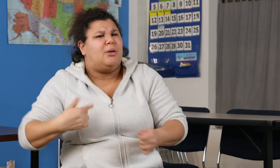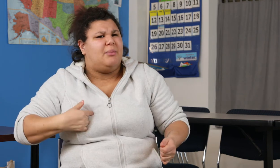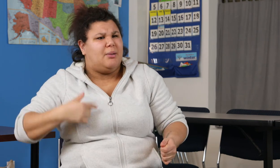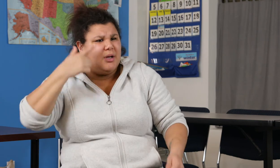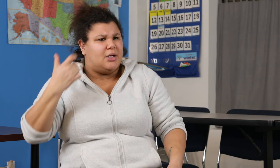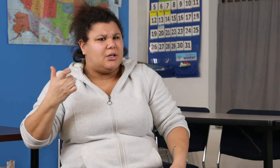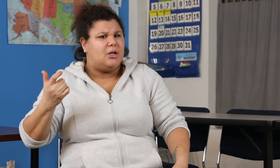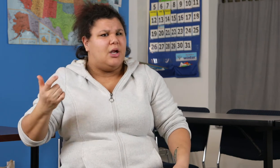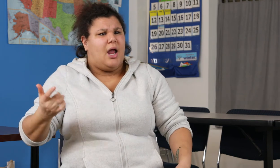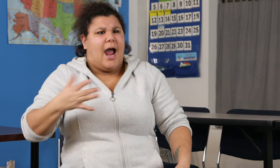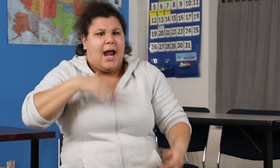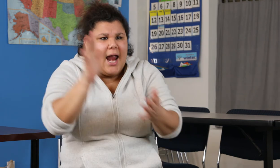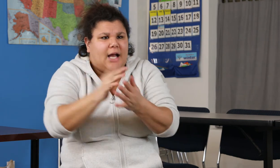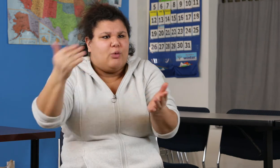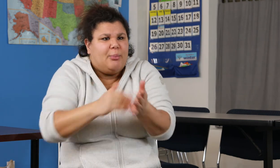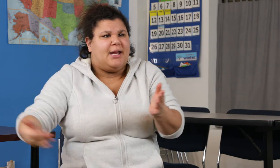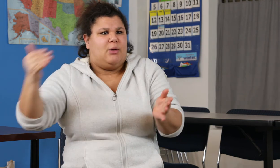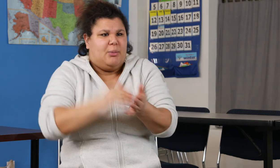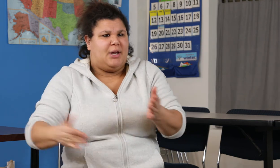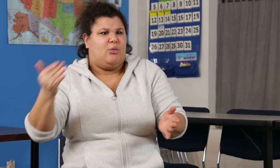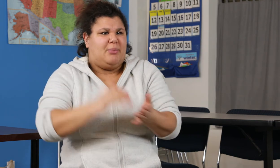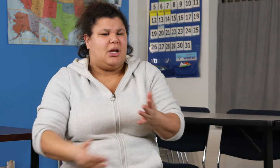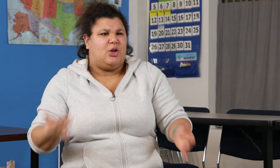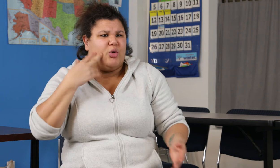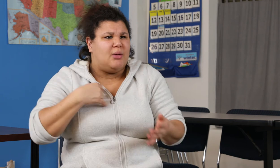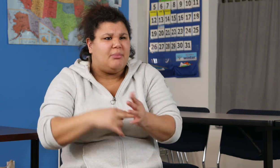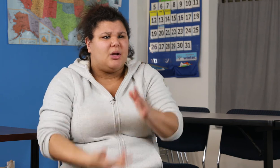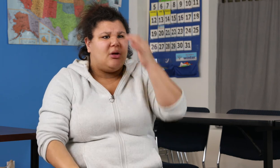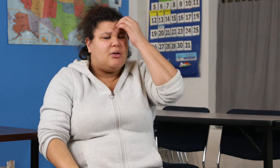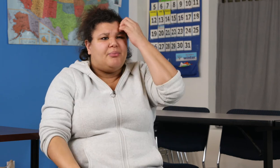They get so frustrated with me for asking them to repeat themselves over and over, know what I mean?